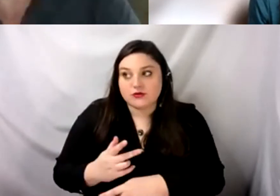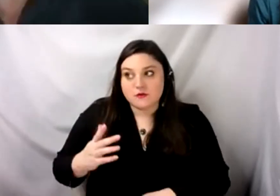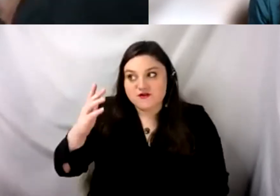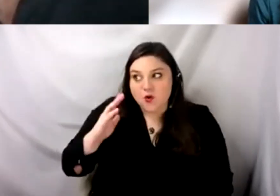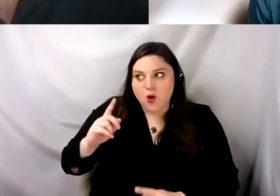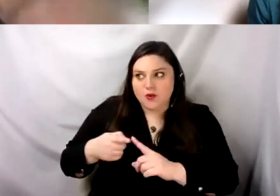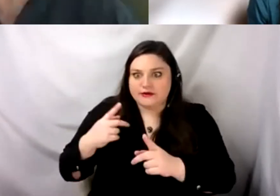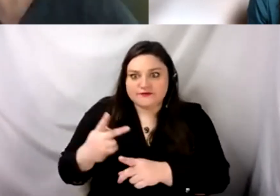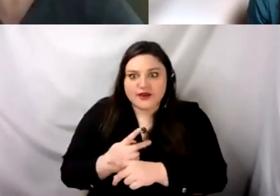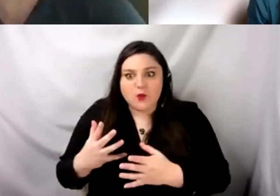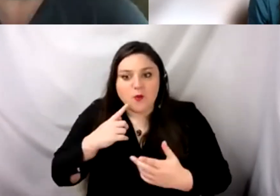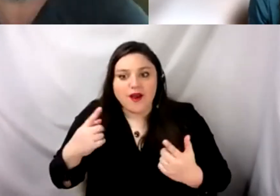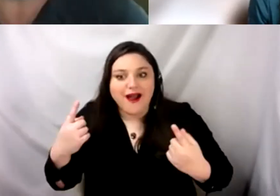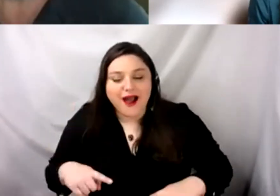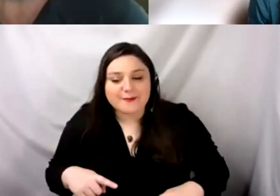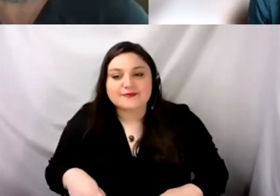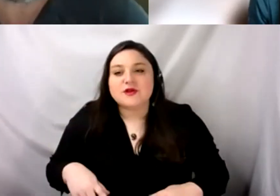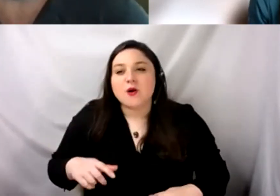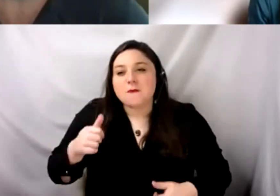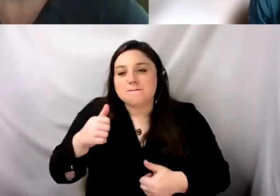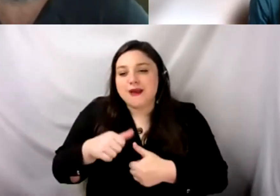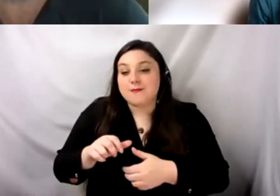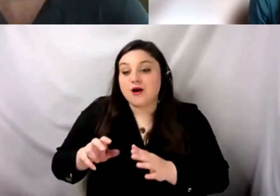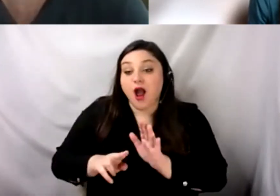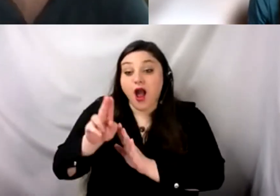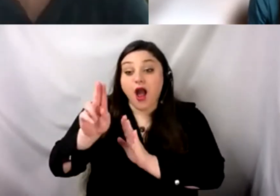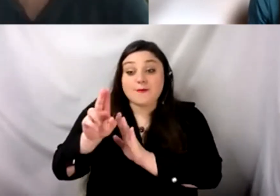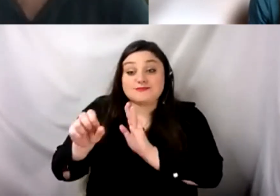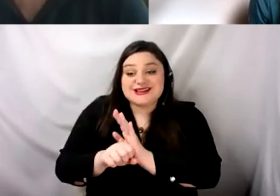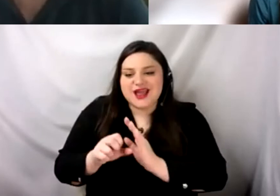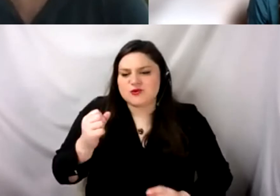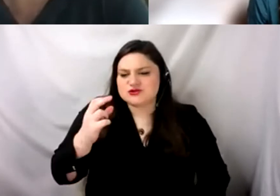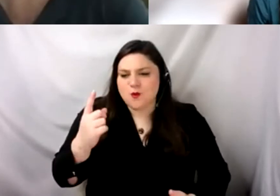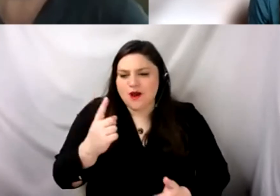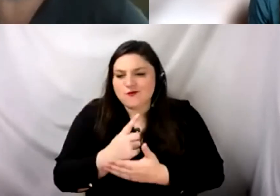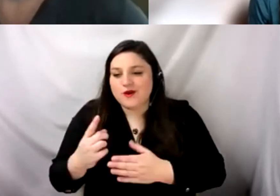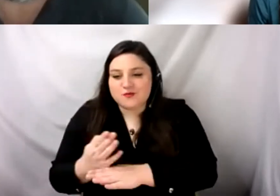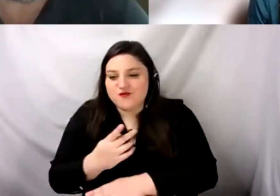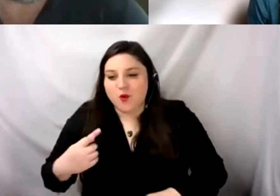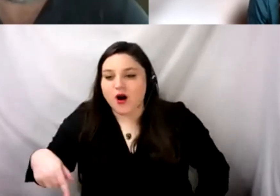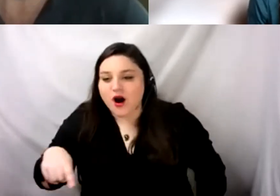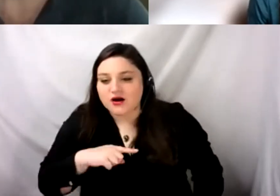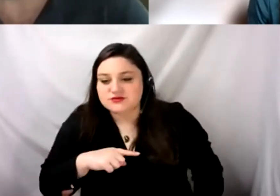was a couple weeks before us. So every day they look at the numbers. And I know it is